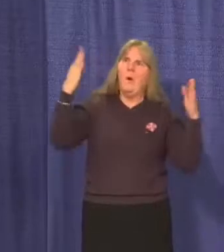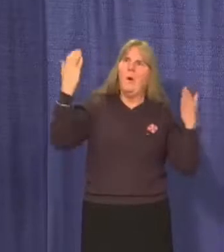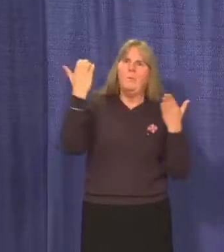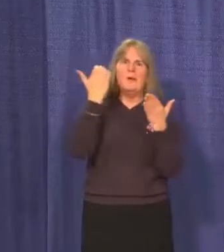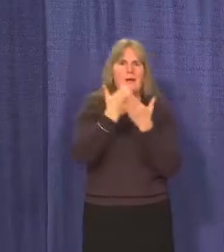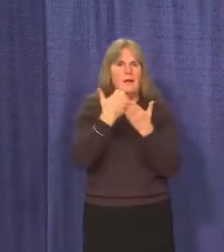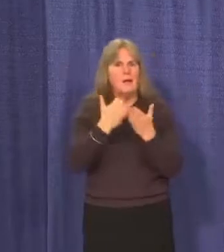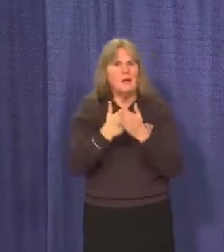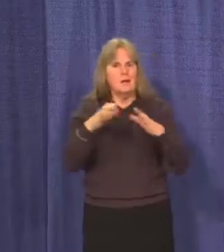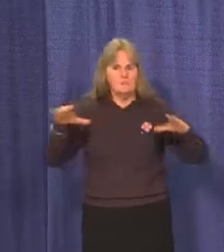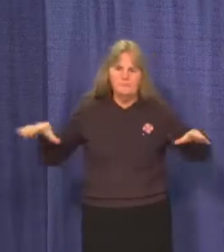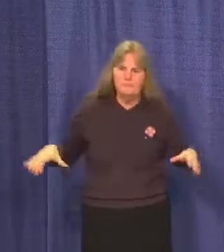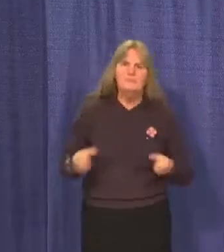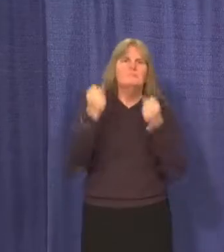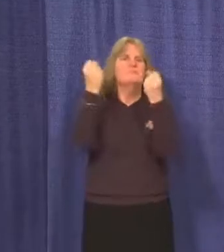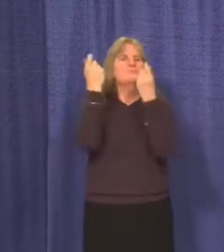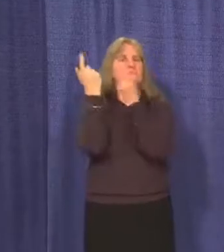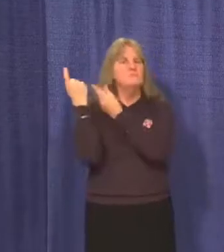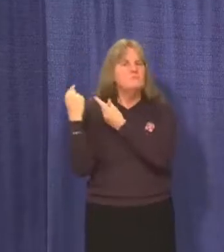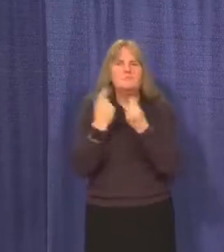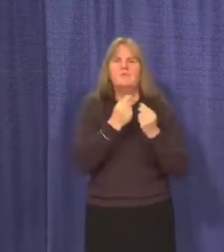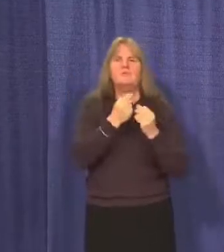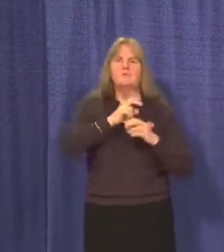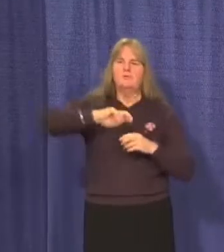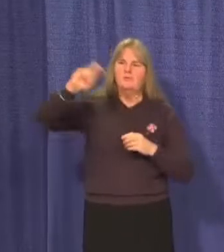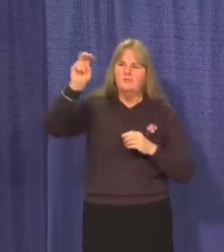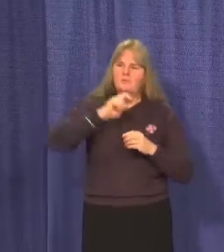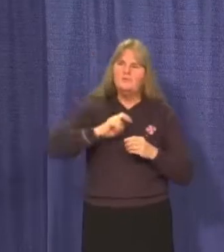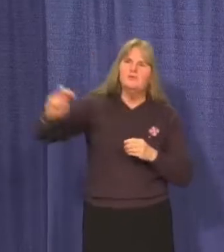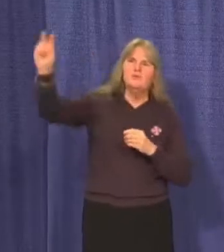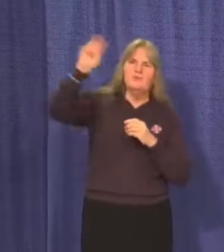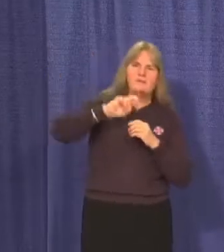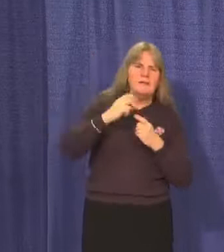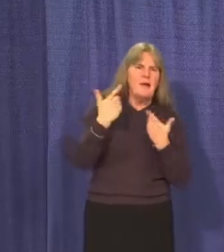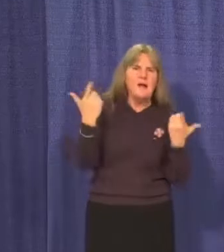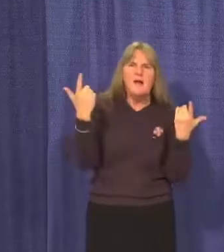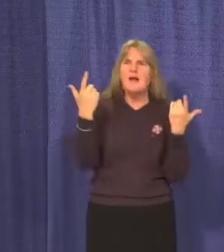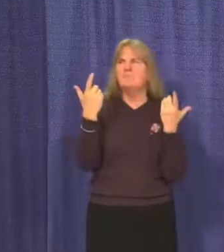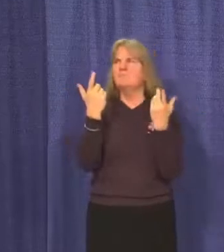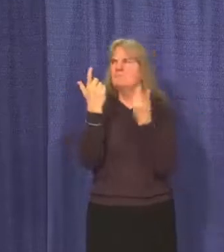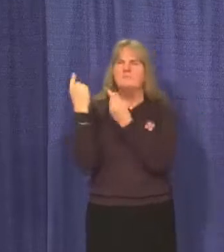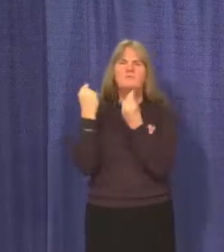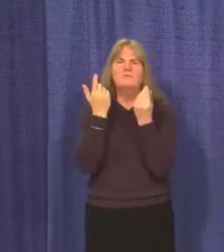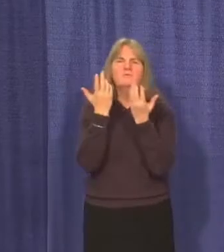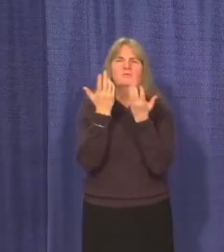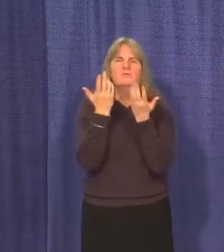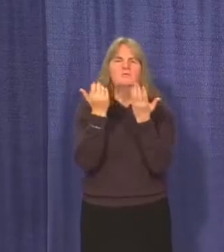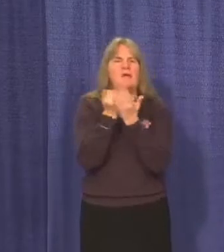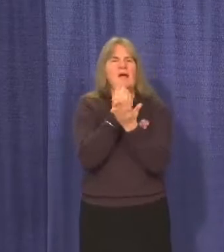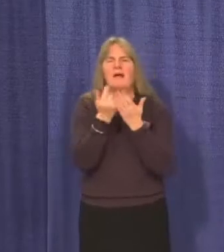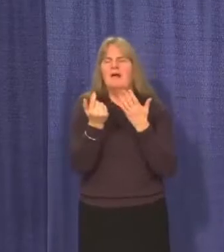our economies, welcome visitors and tourists, reengage with each other in the ways that, as